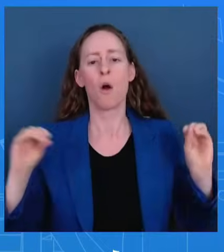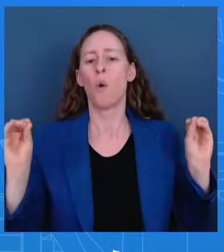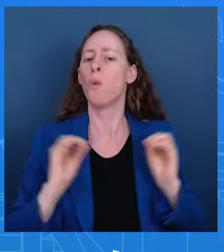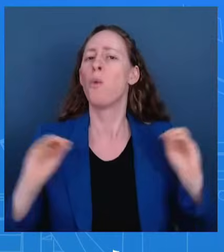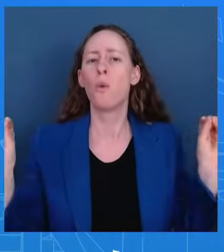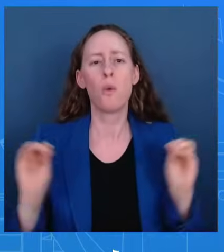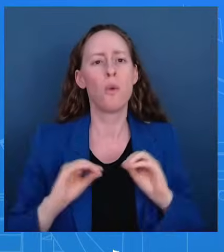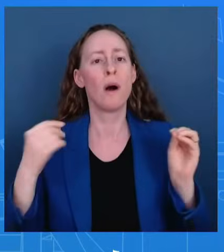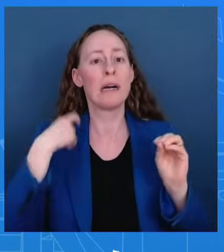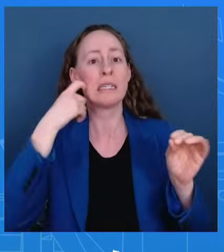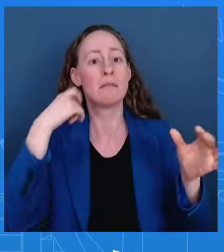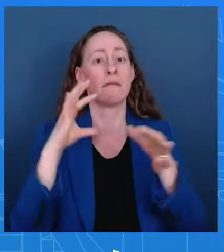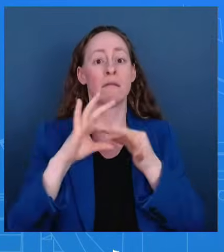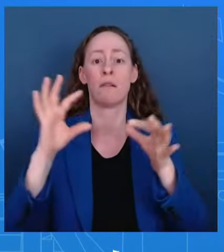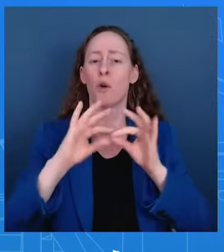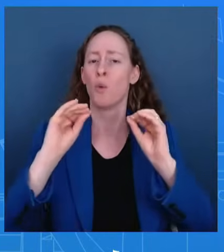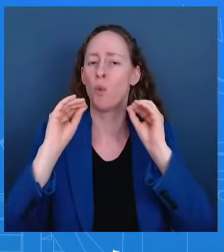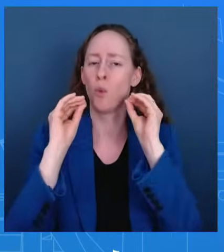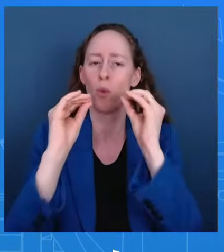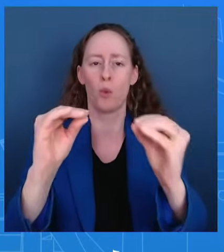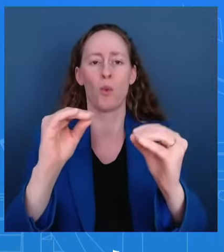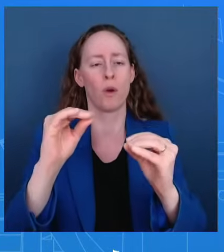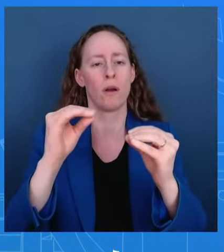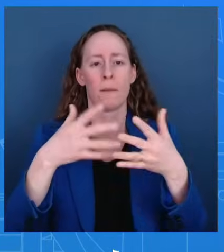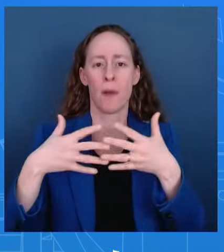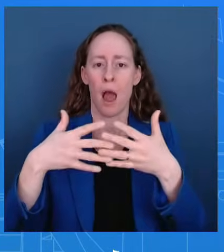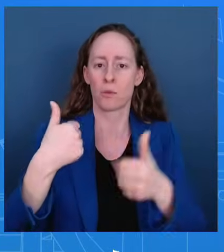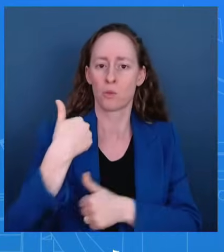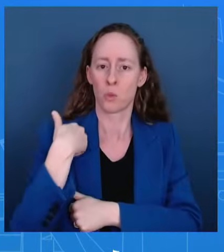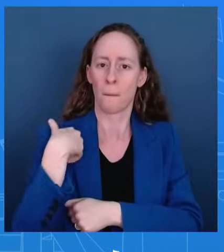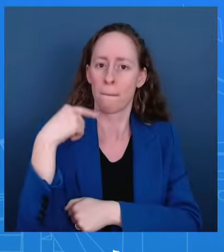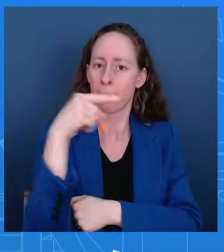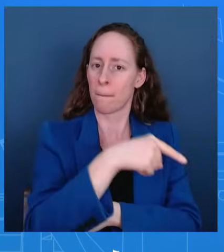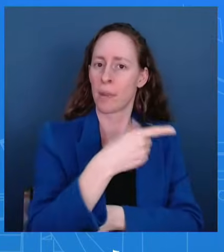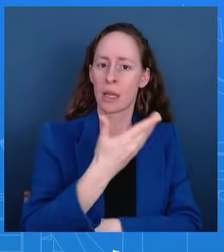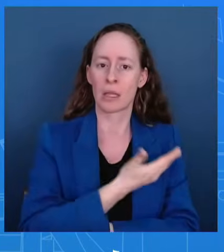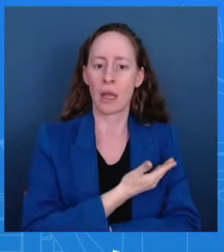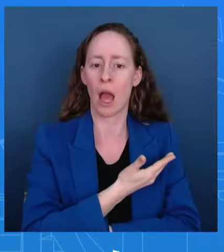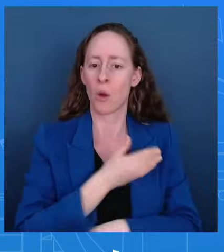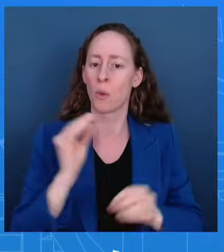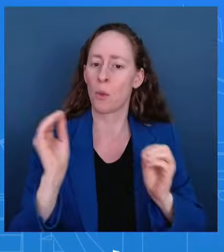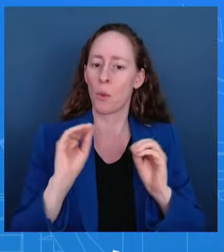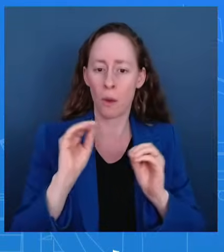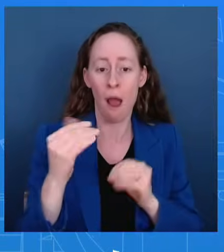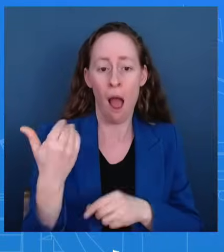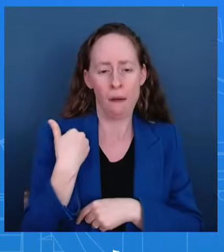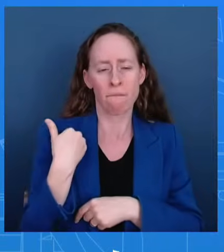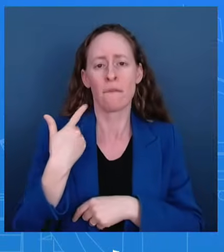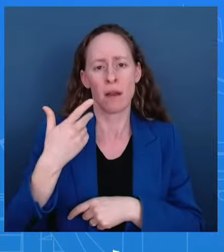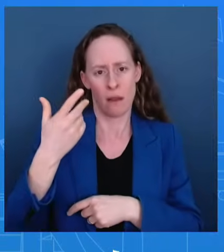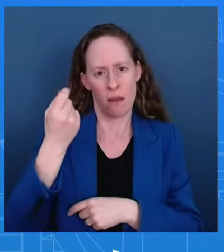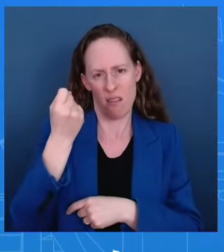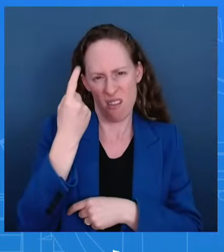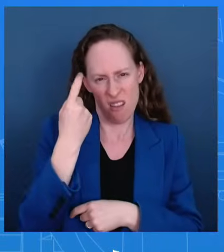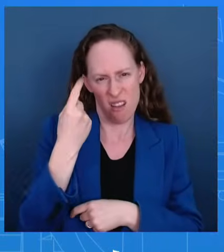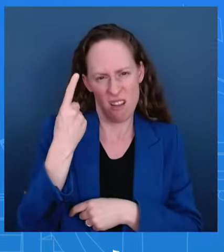There is a small U.S. military component on the pier itself. And they're there really to do sort of two things.